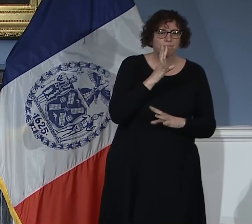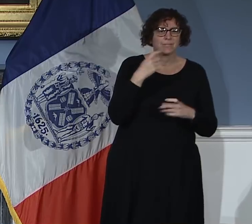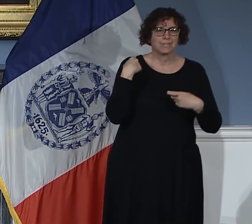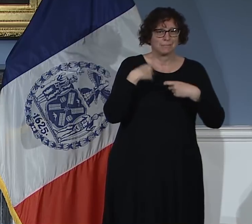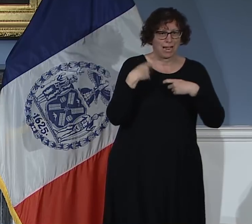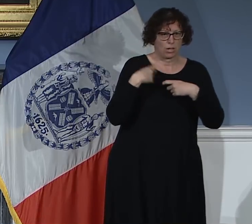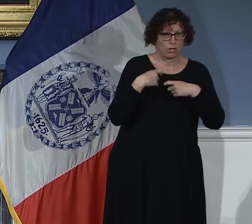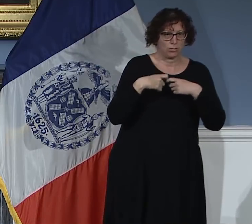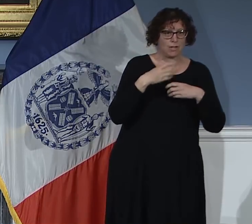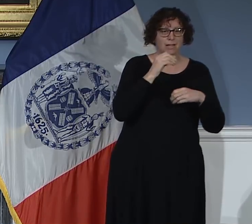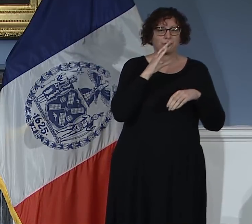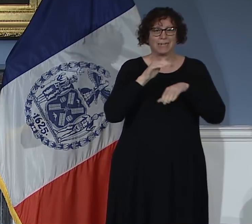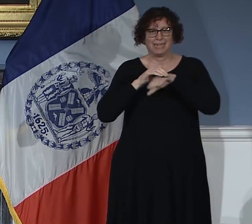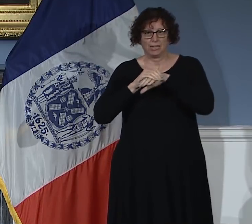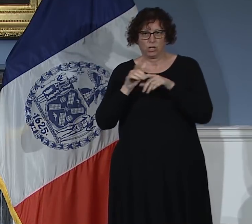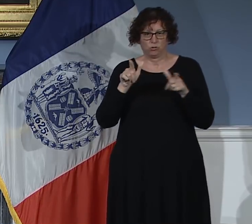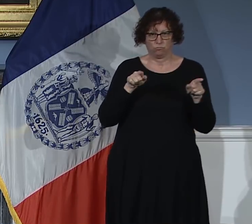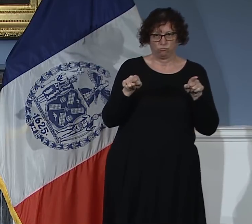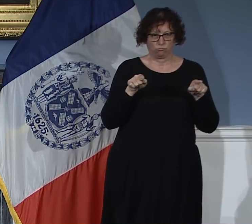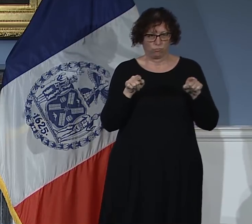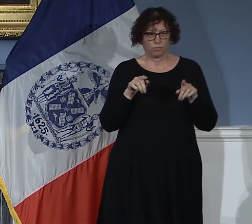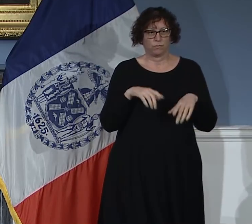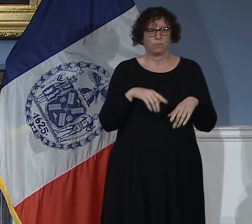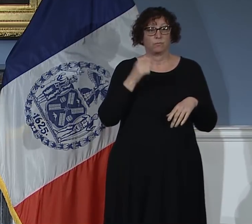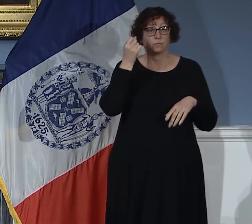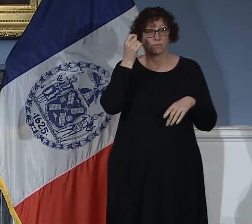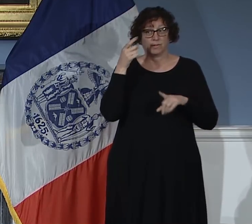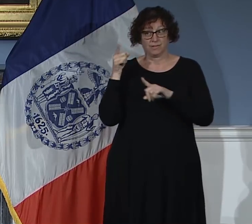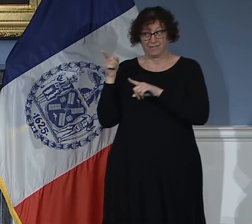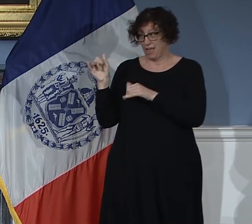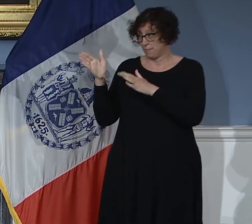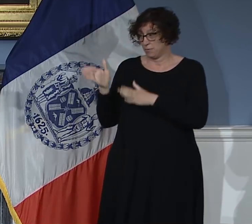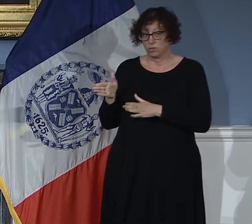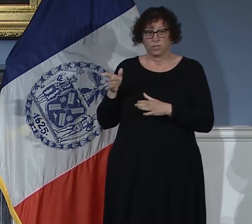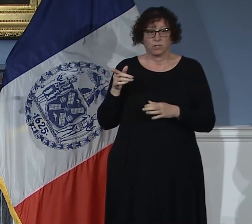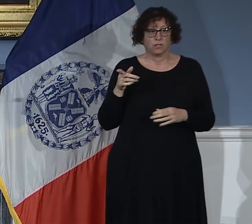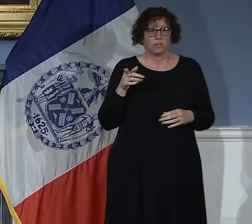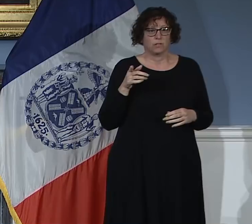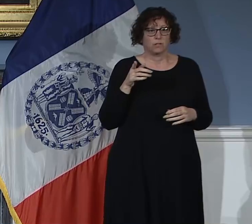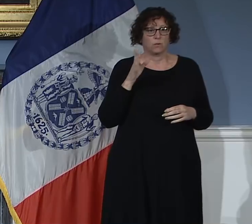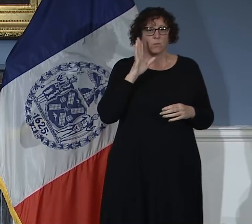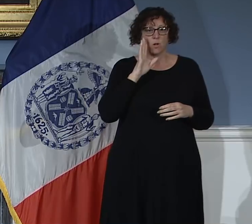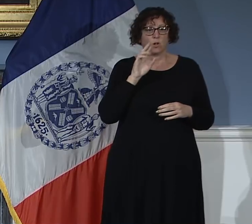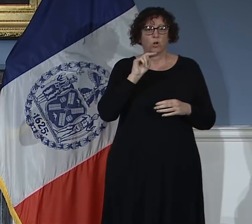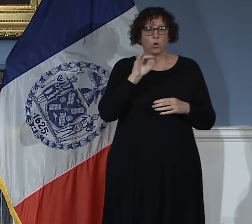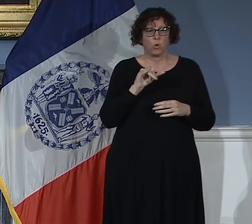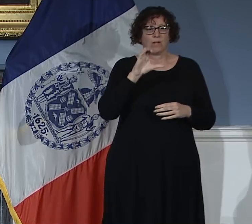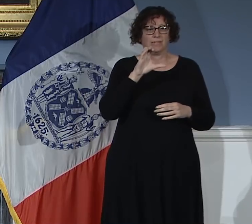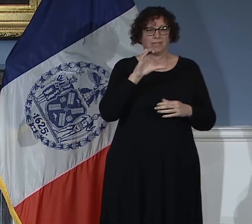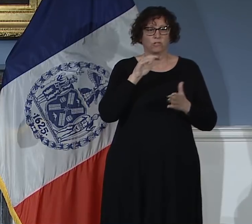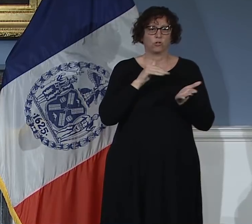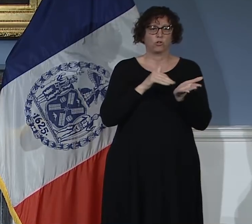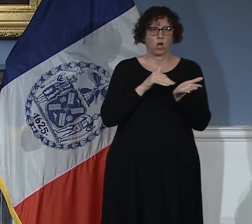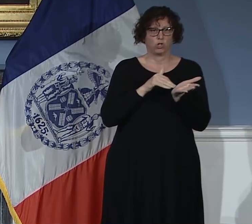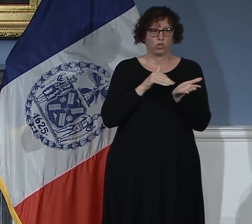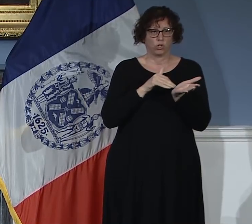SHE WILL SAY IT IN ENGLISH AND SPANISH. SHE'S THE CITY'S DTOOCR.